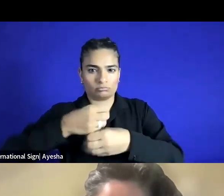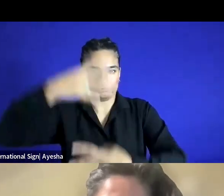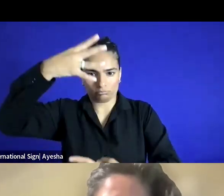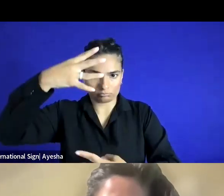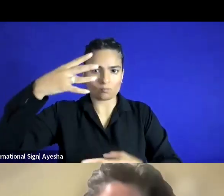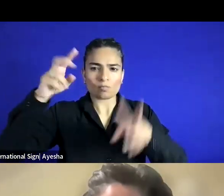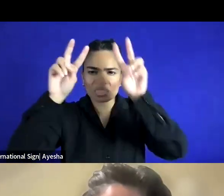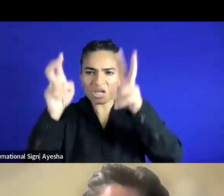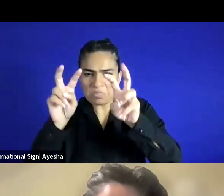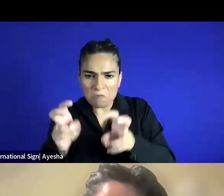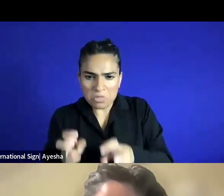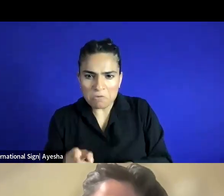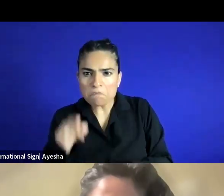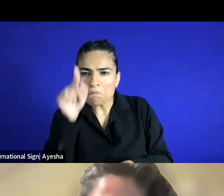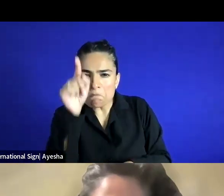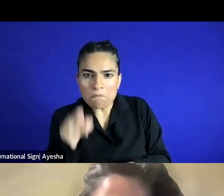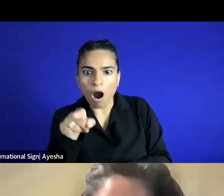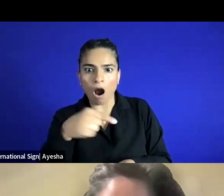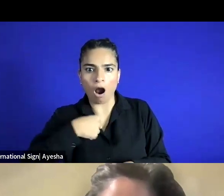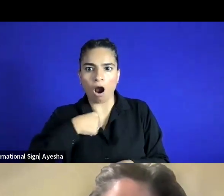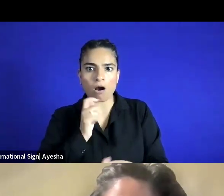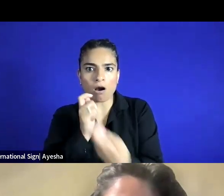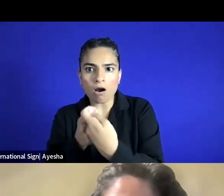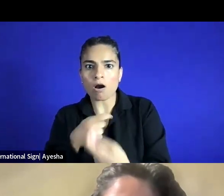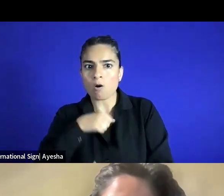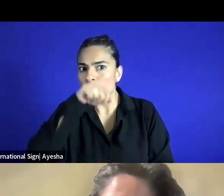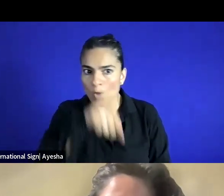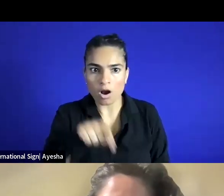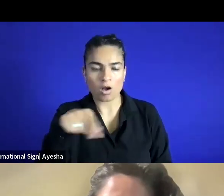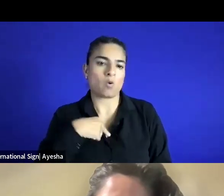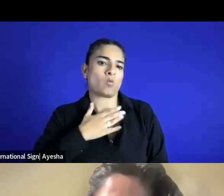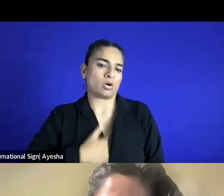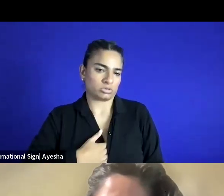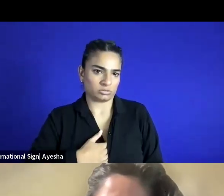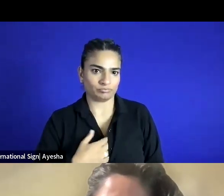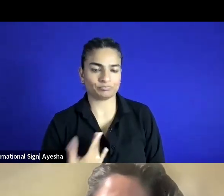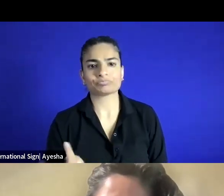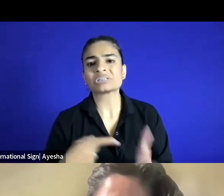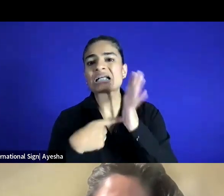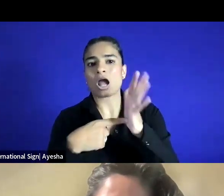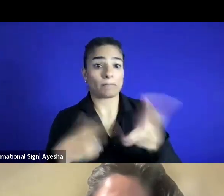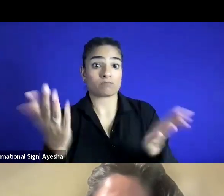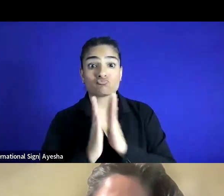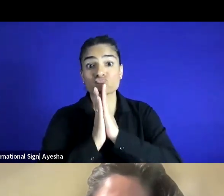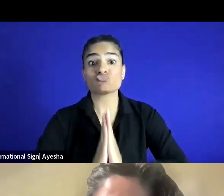if you want, let's say, religion, let's say, sex workers. Right. You click on the sex workers. Right.